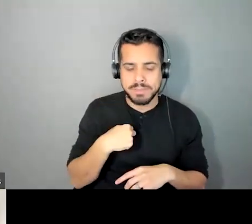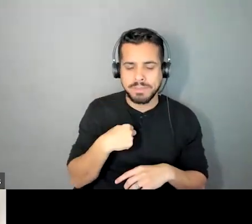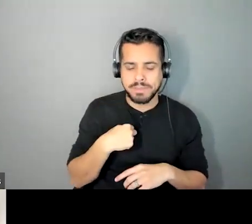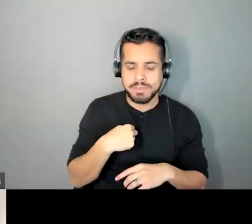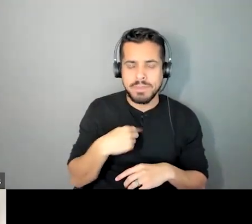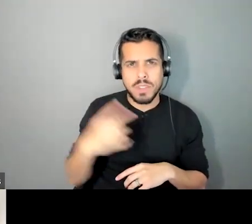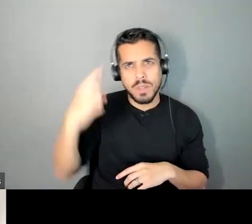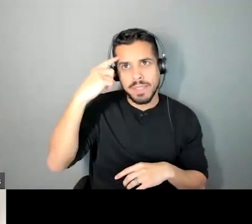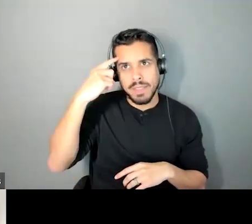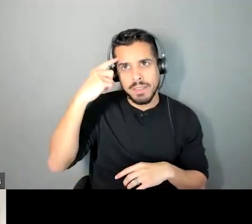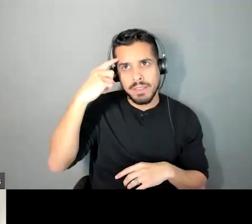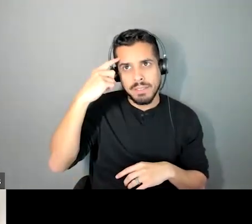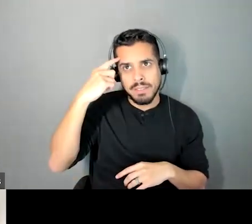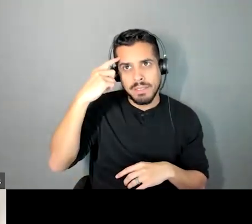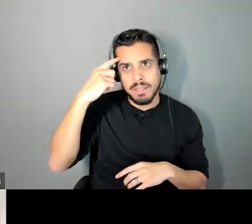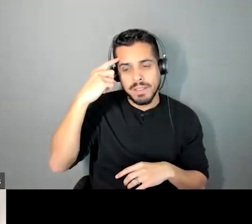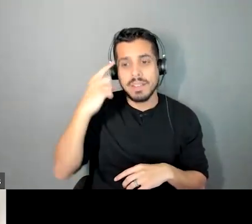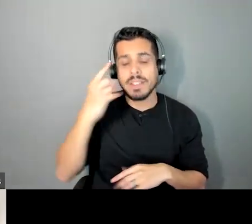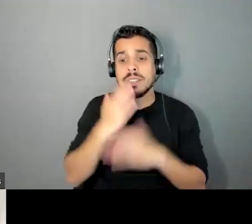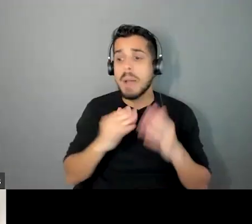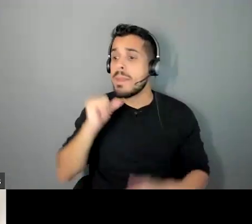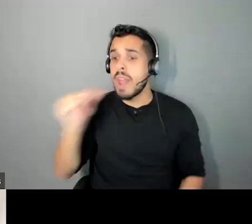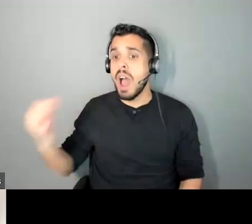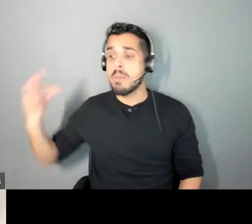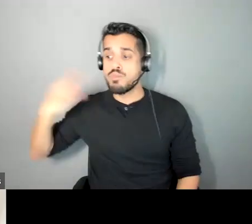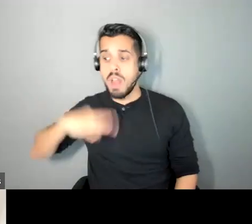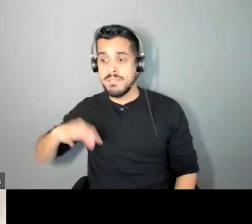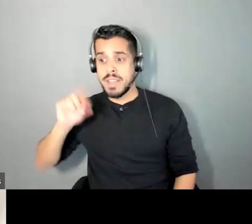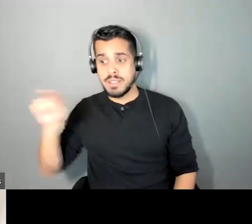more non-profits who support disability,